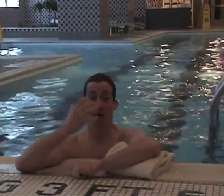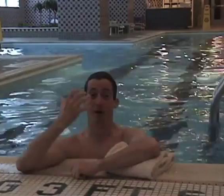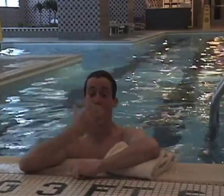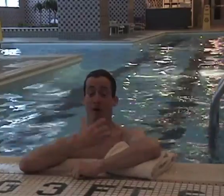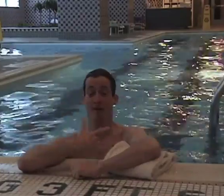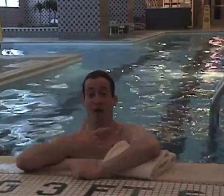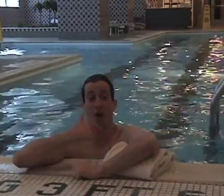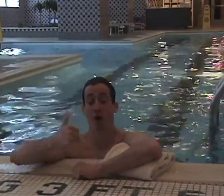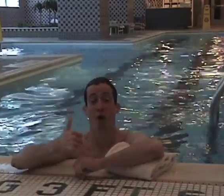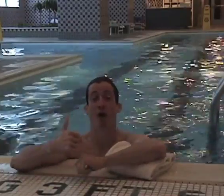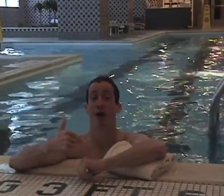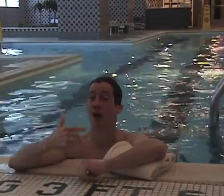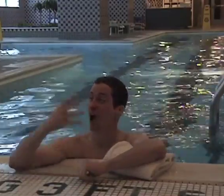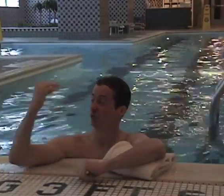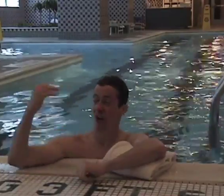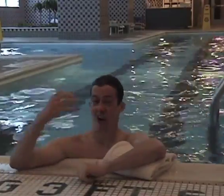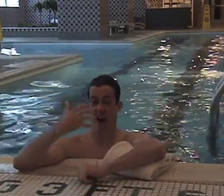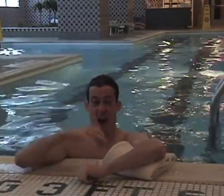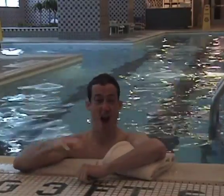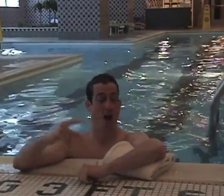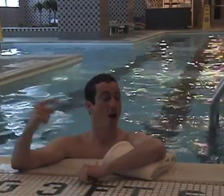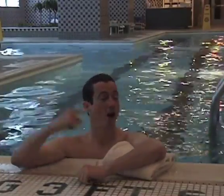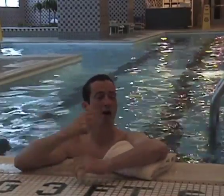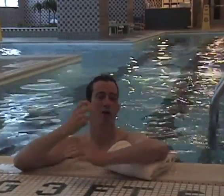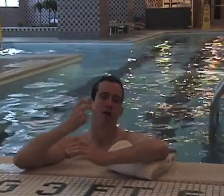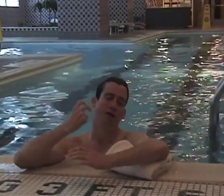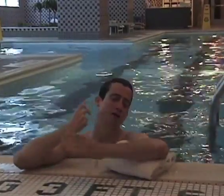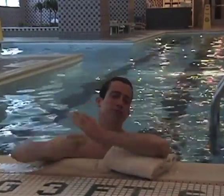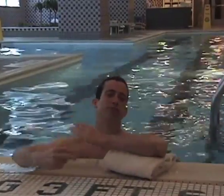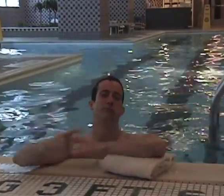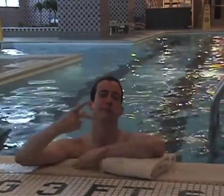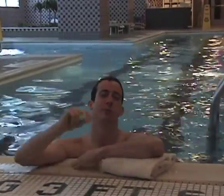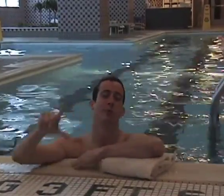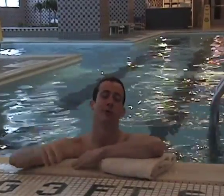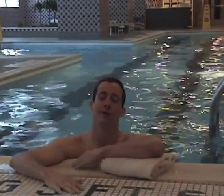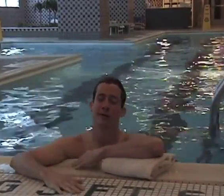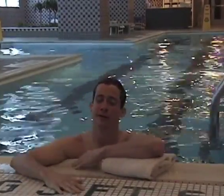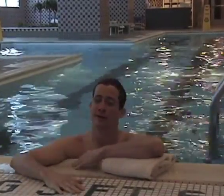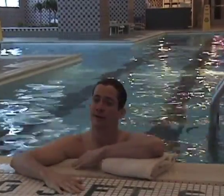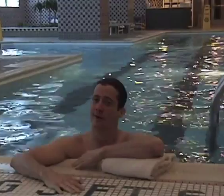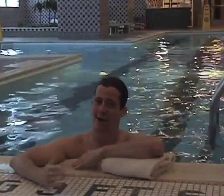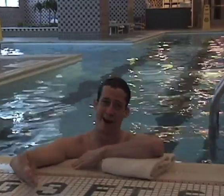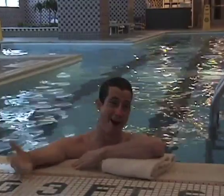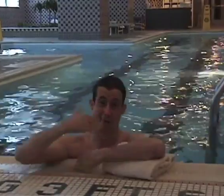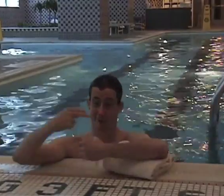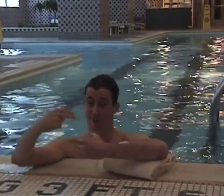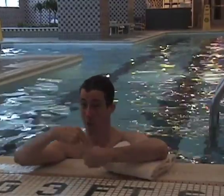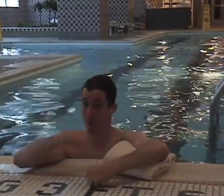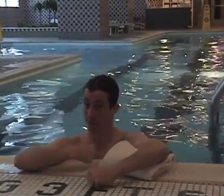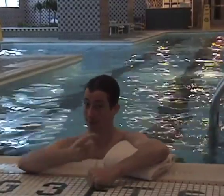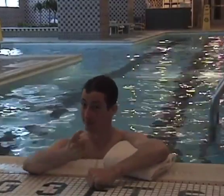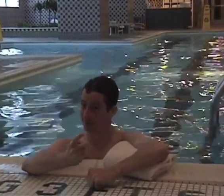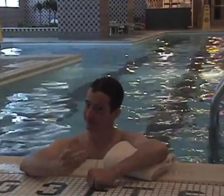The pool feels great! With the hot weather outside, the pool is refreshing! Come join me!